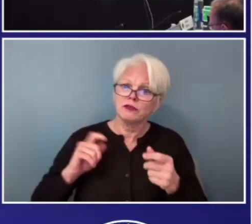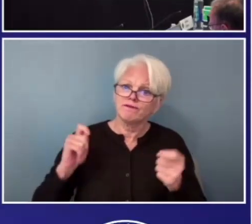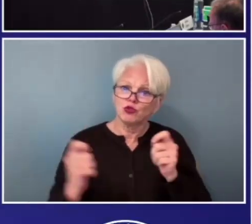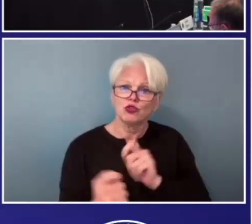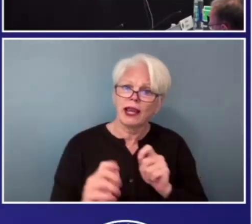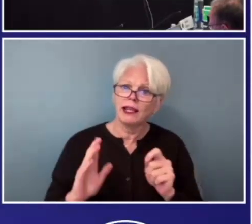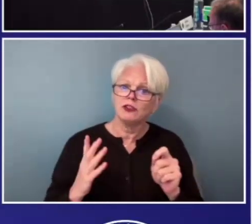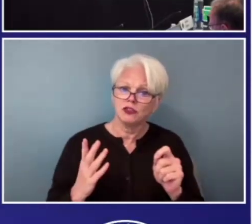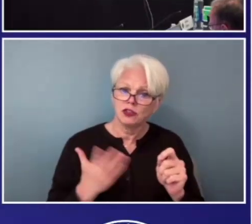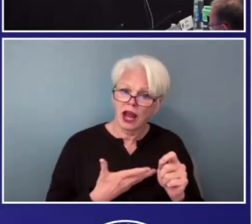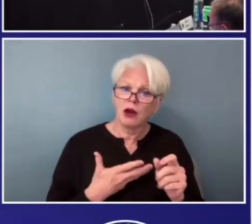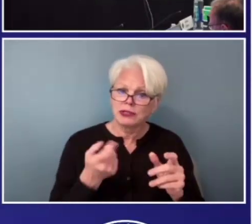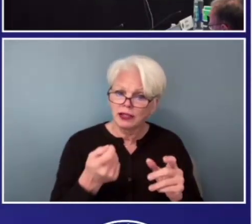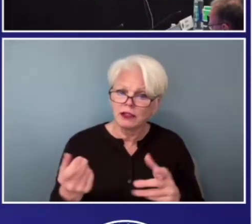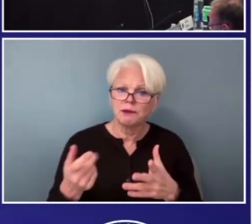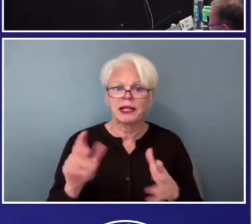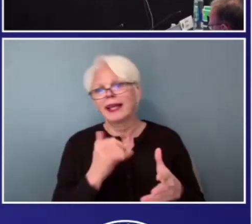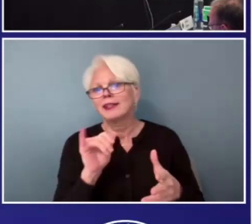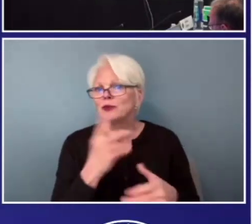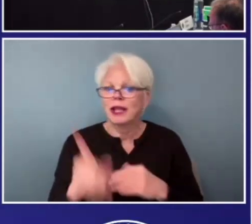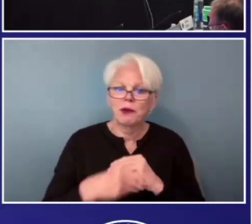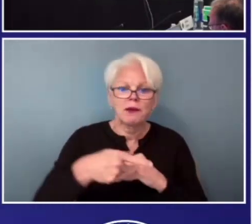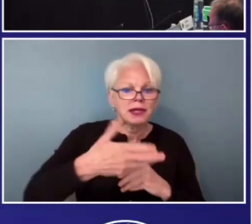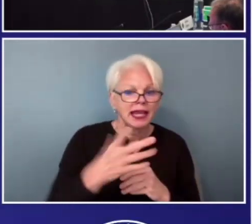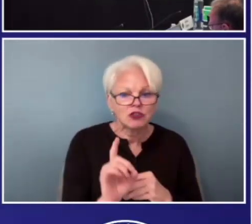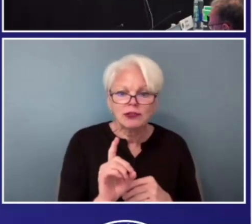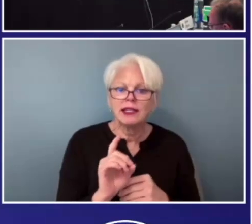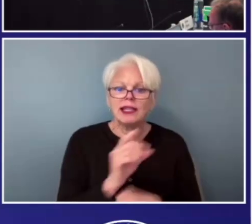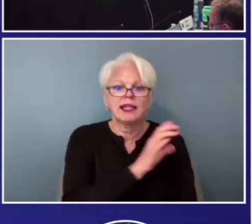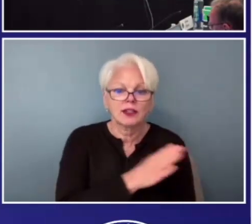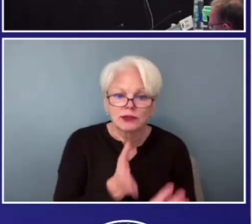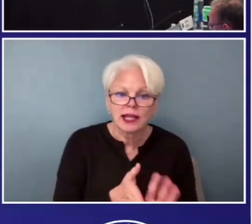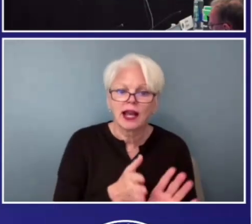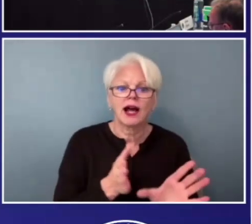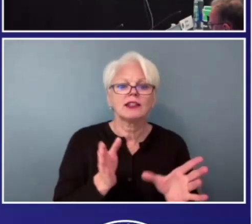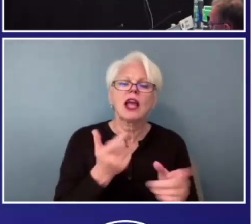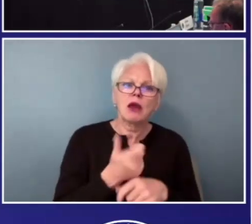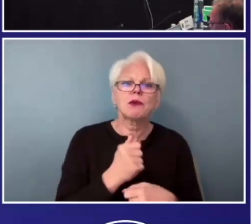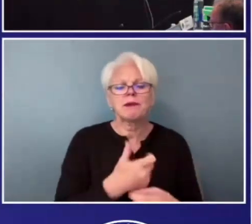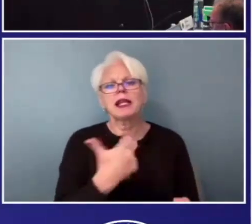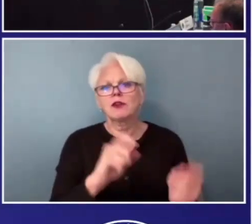along the way. So we believe this is a good proposal and we hope that you will be able to support it. Again,